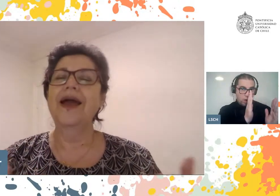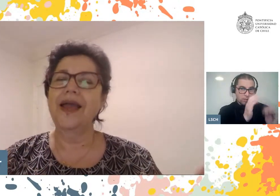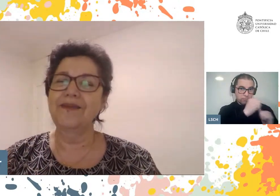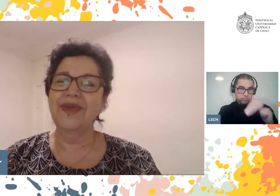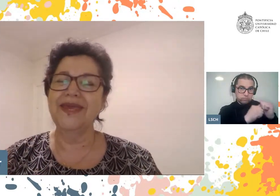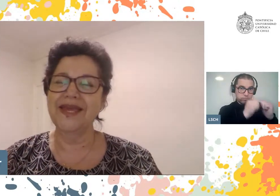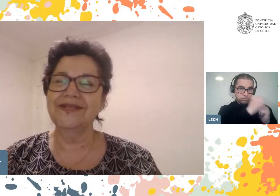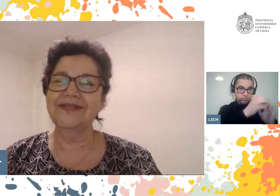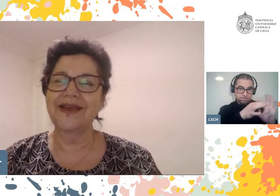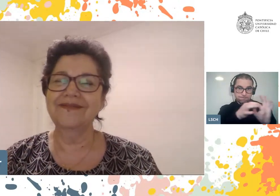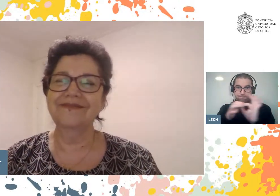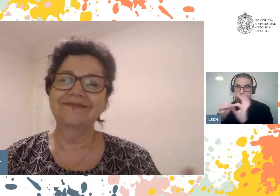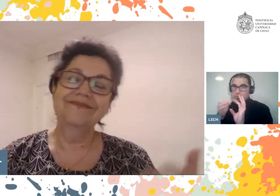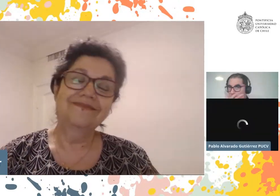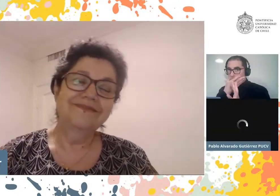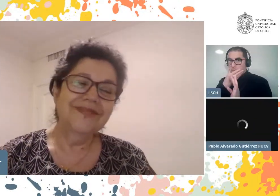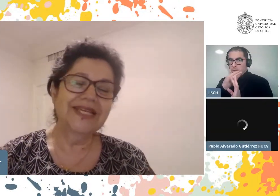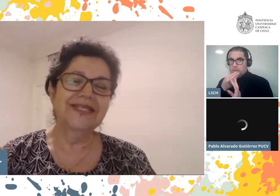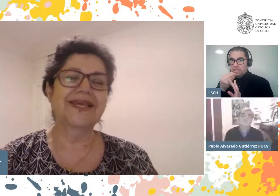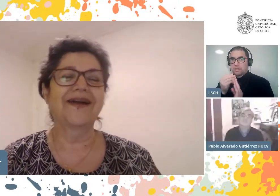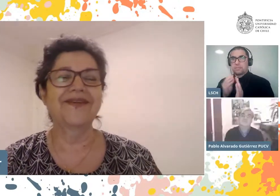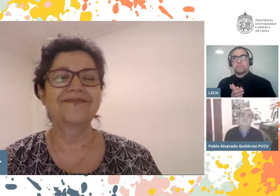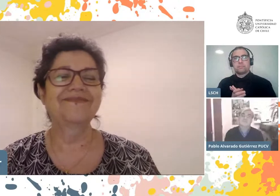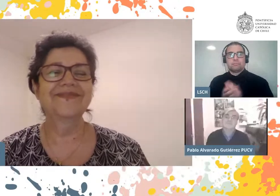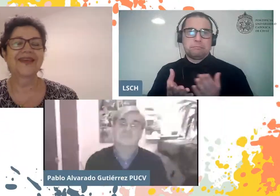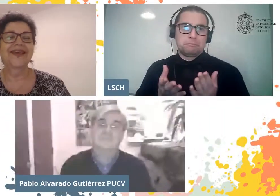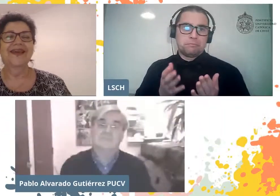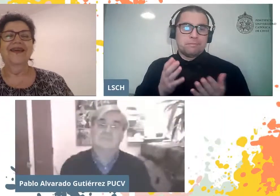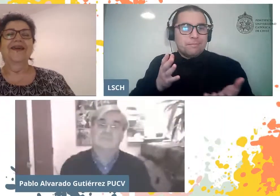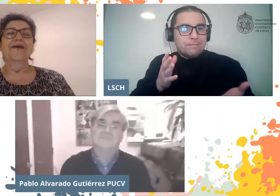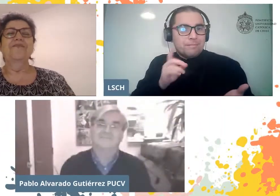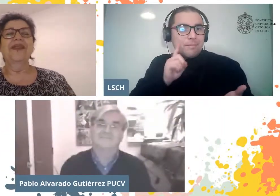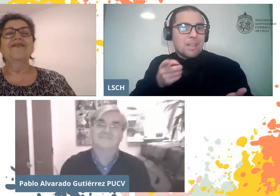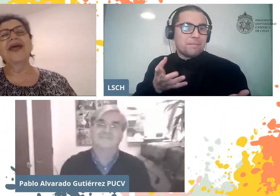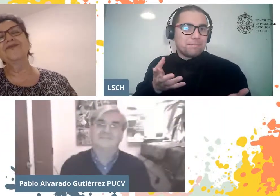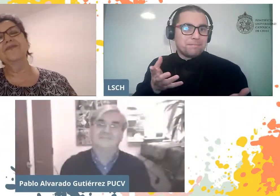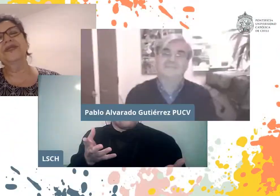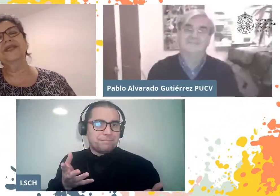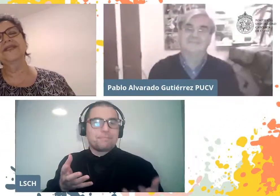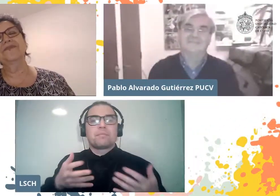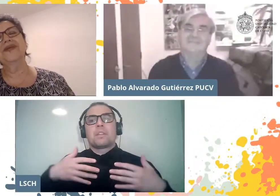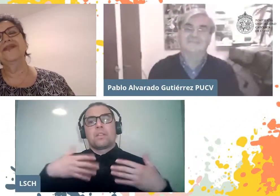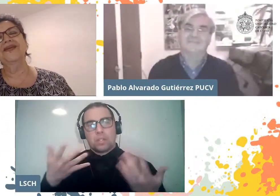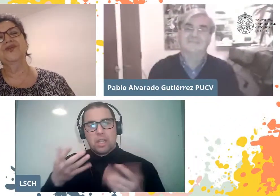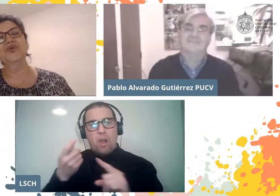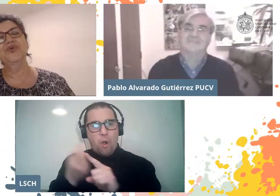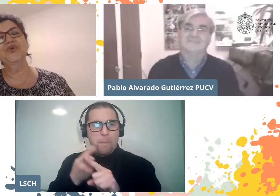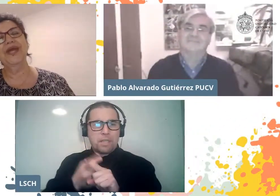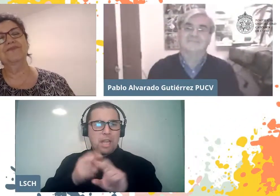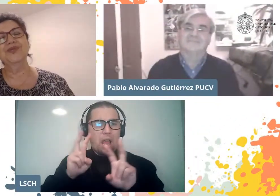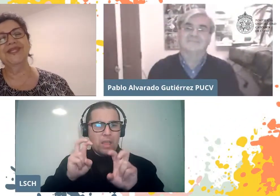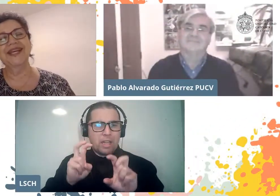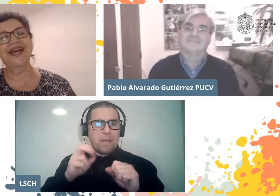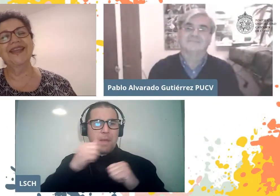there is beauty... Who knows? To tell us precisely about musical